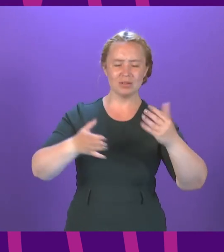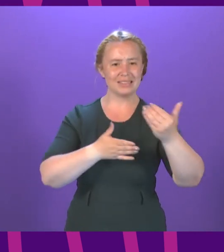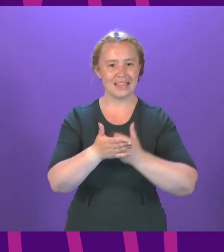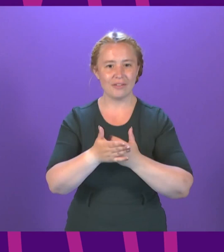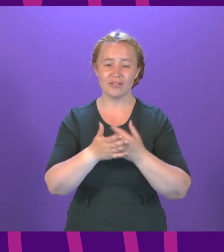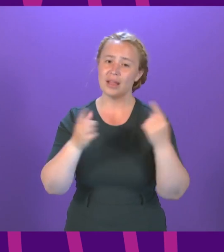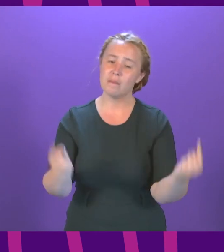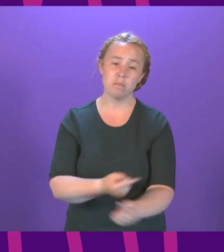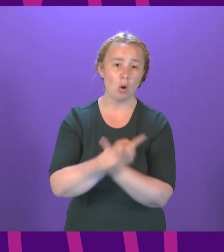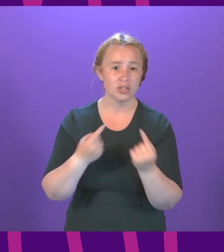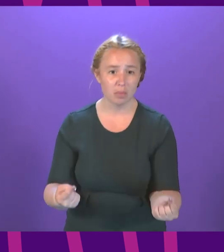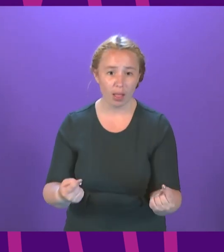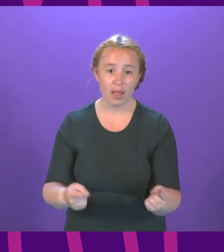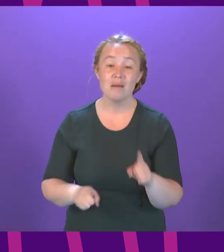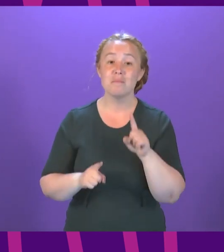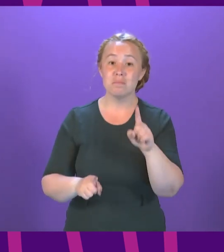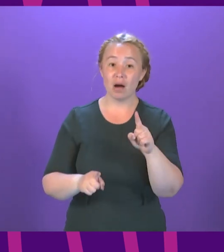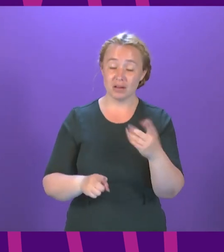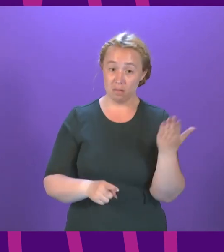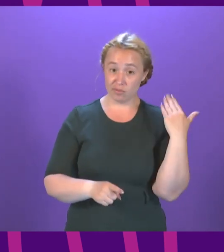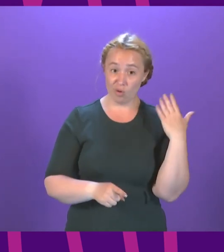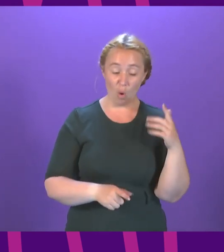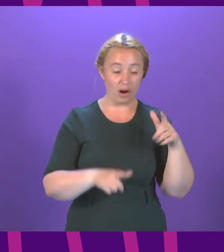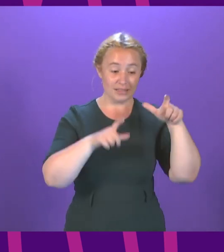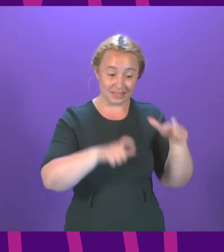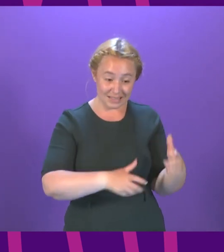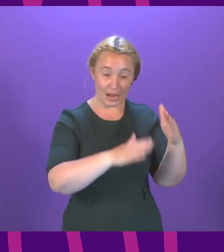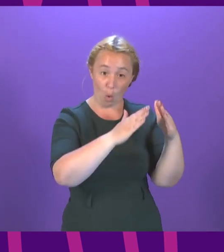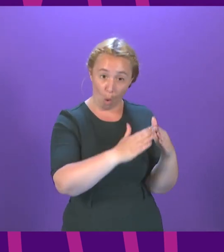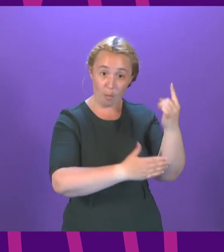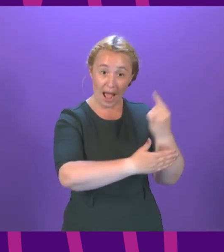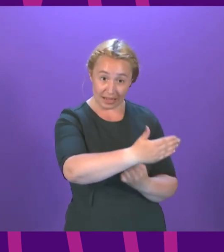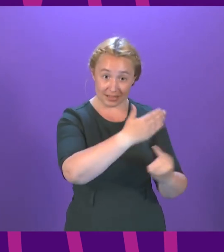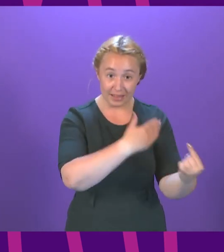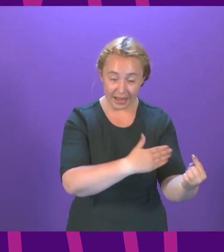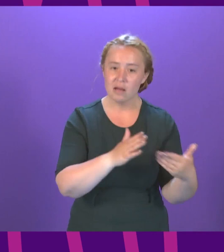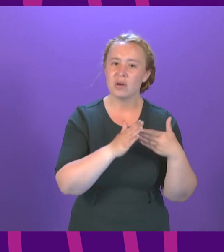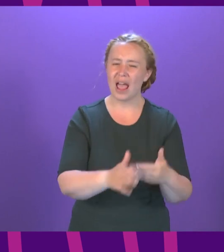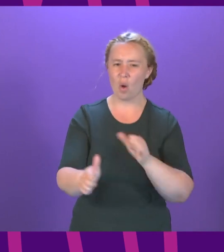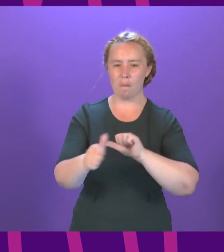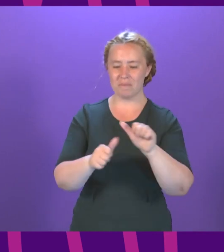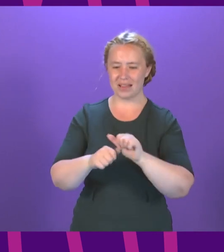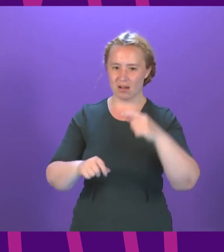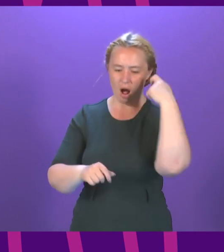alternative to self-isolation for people who are double vaccinated. That approach helps to strike